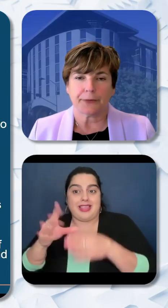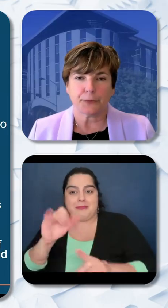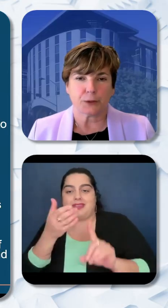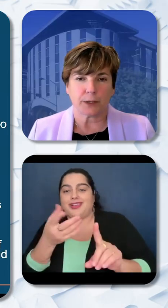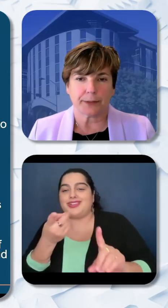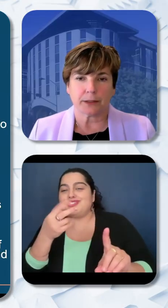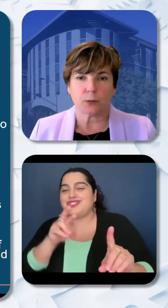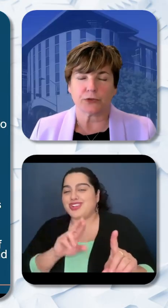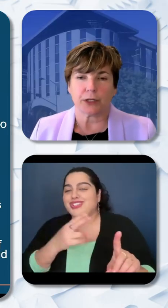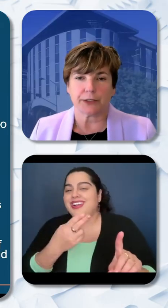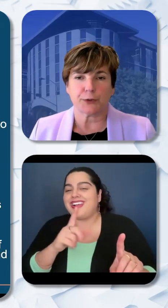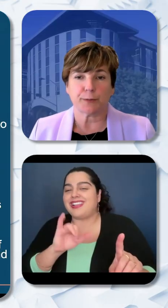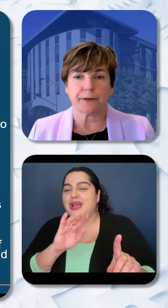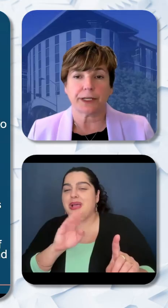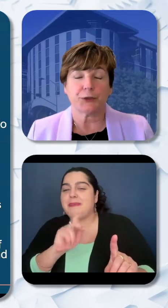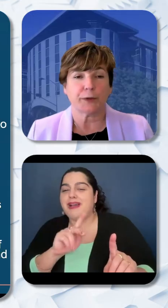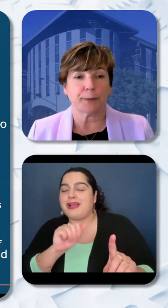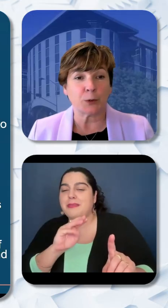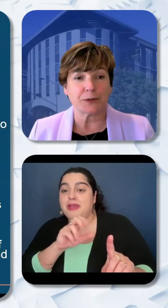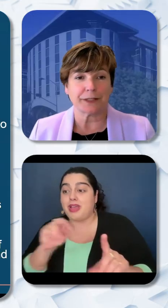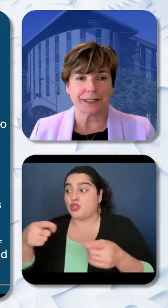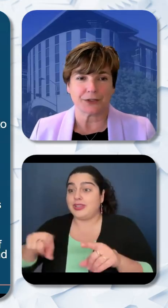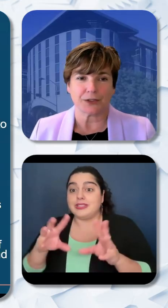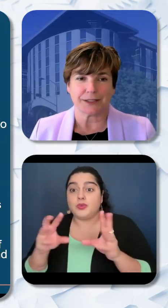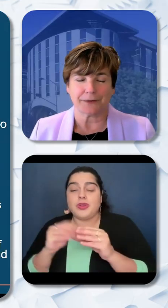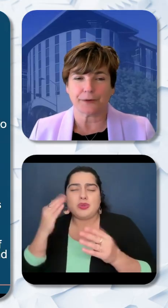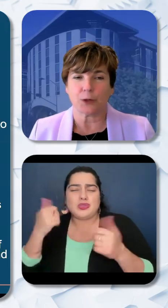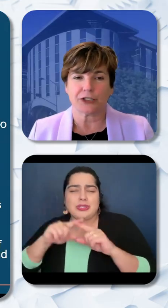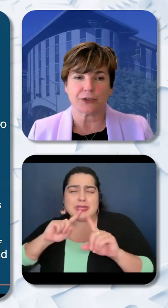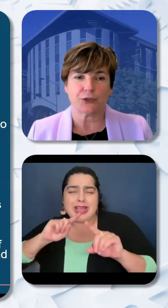And through this webinar, we'll try to provide you with most of the answers of the questions